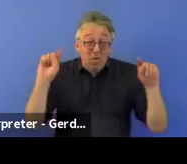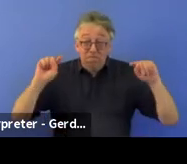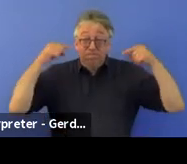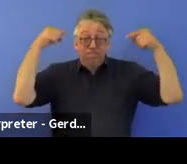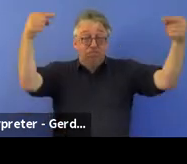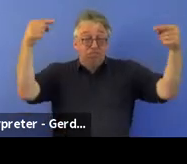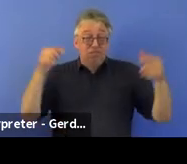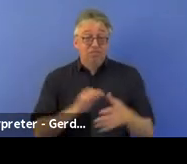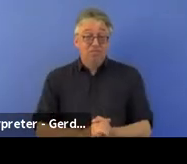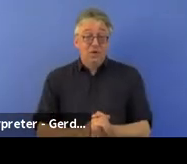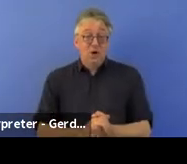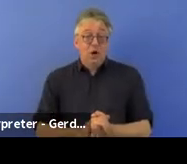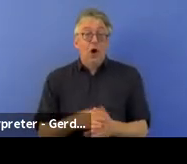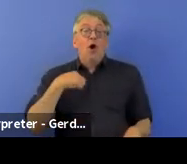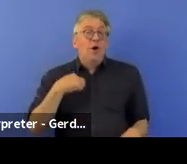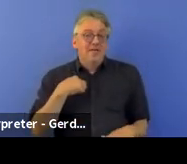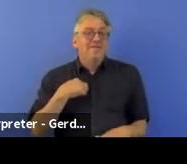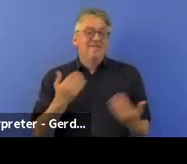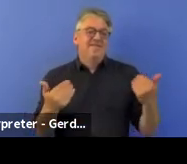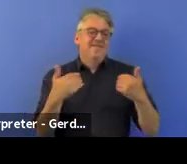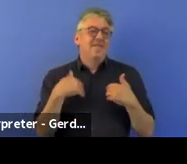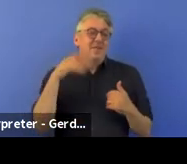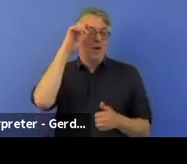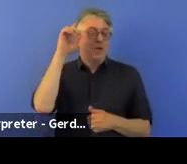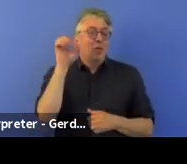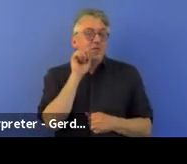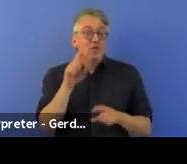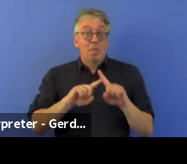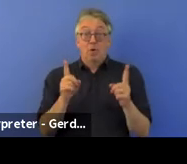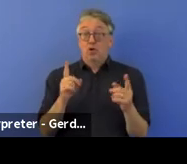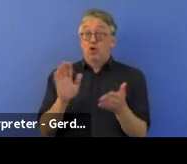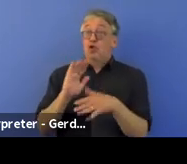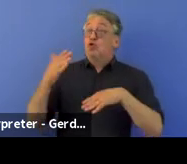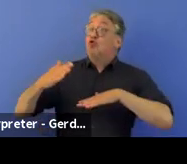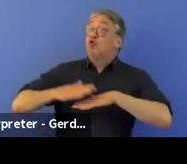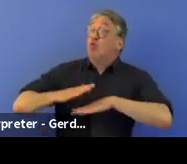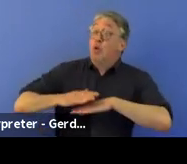our lives. Although I have down's syndrome,